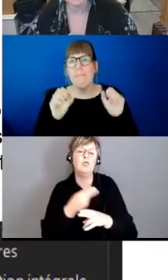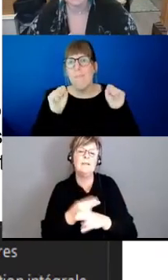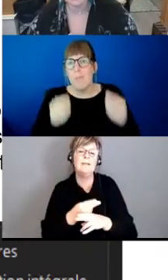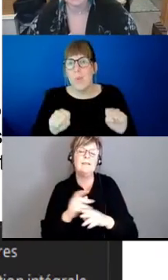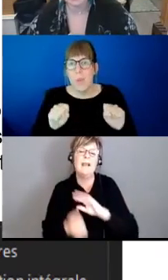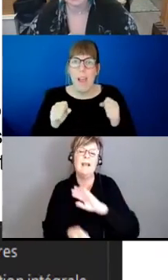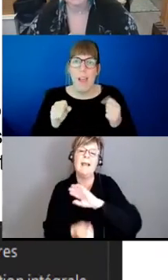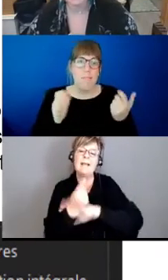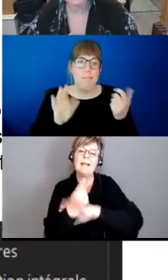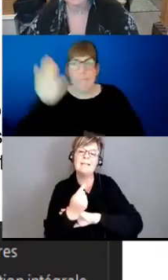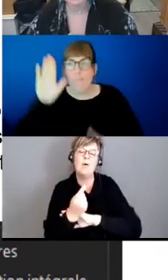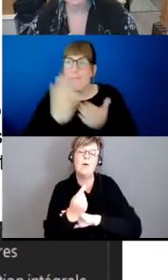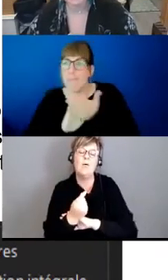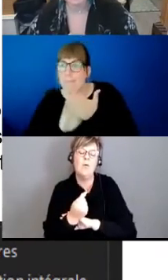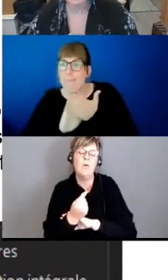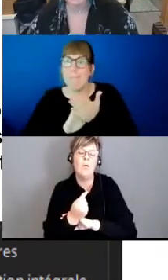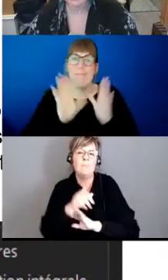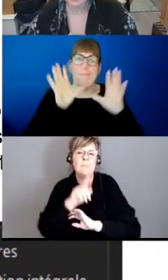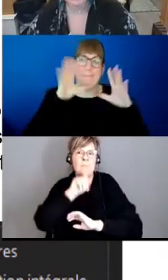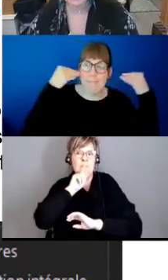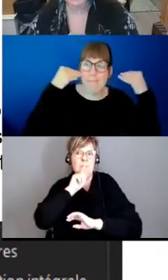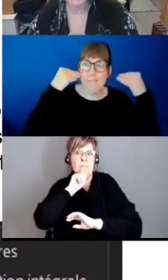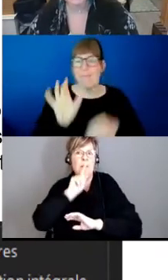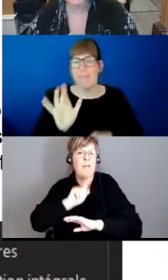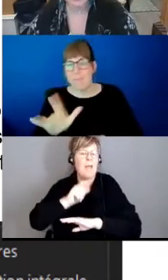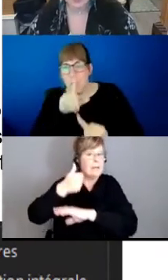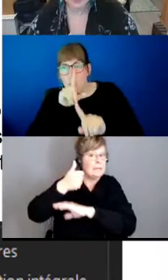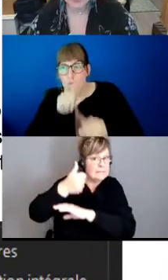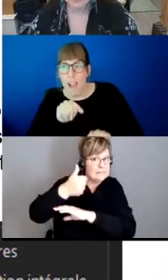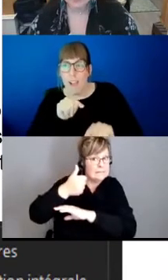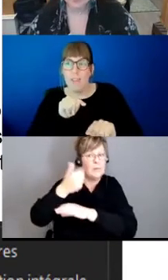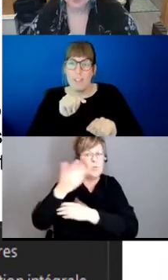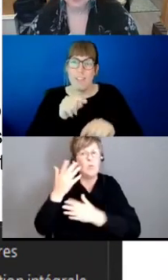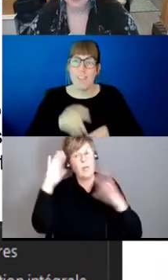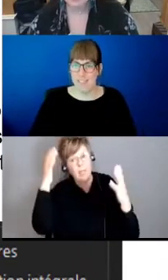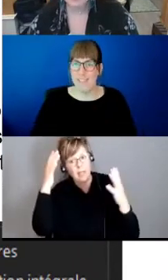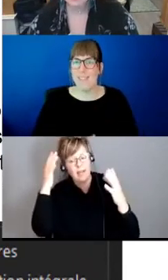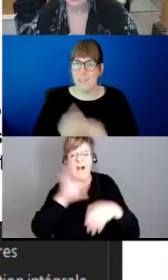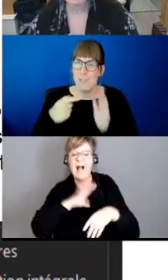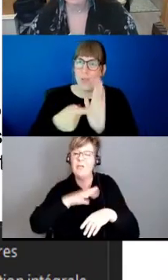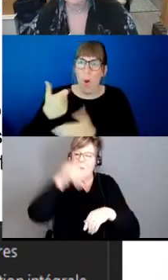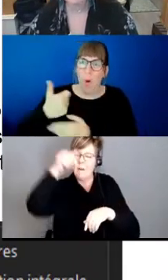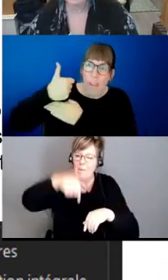USING THE REACTIONS OPTION ON YOUR ZOOM MENU, COMMENTS IN THE CHAT BOX AND HAND WAVING.